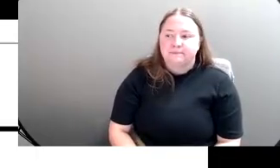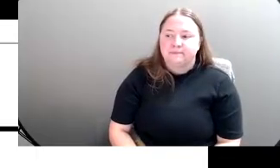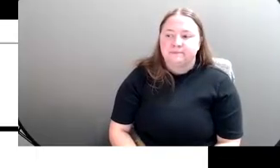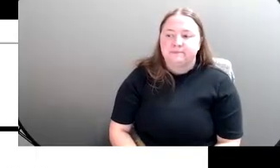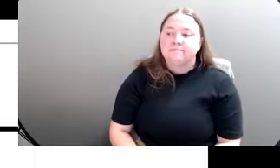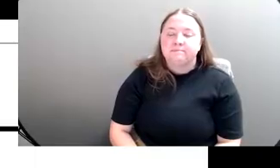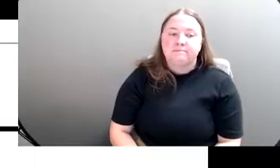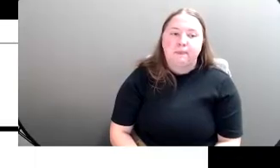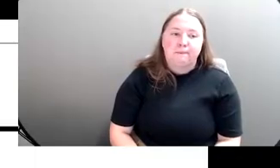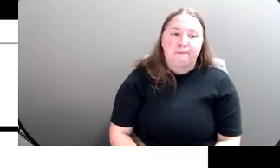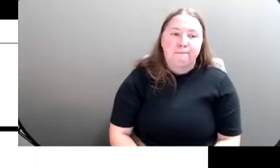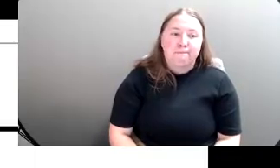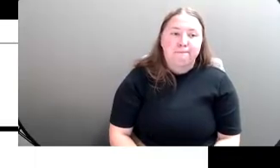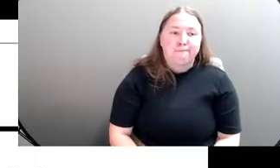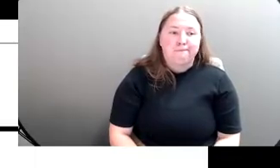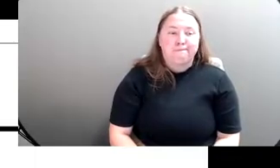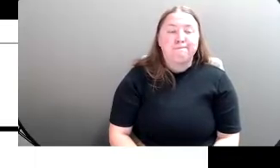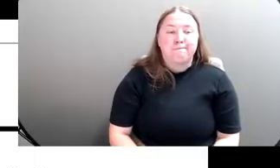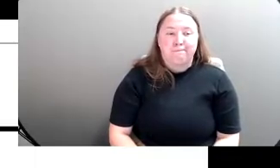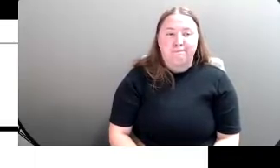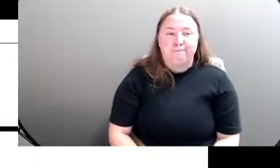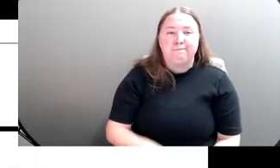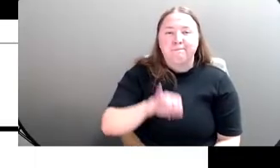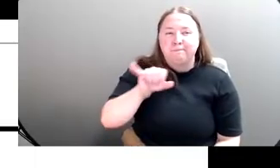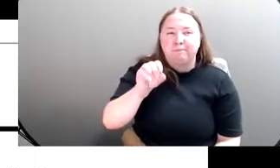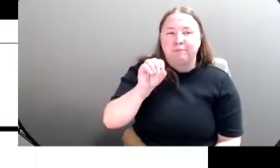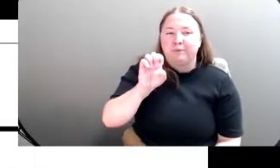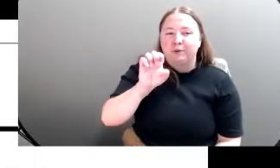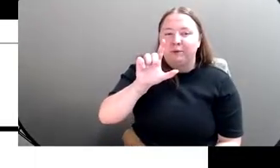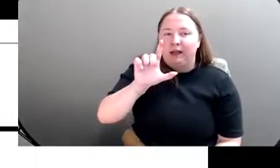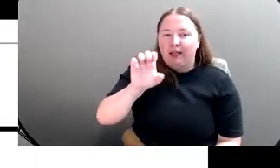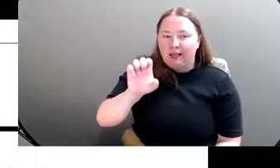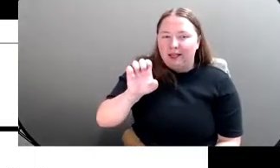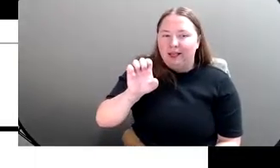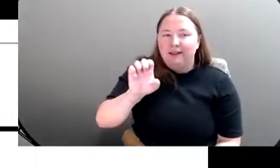Yeah. So, JoEllen, so having a discussion,